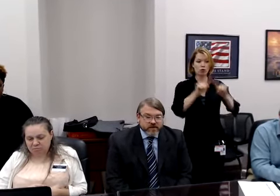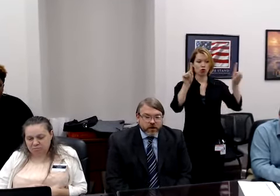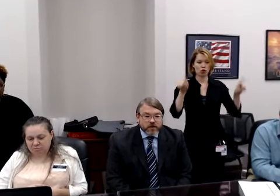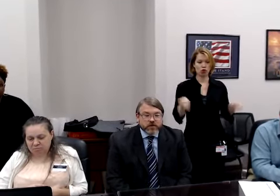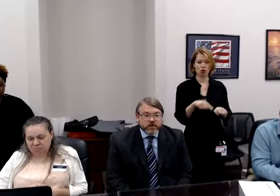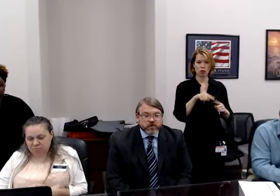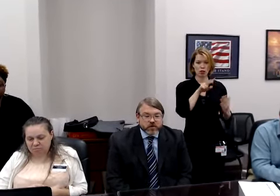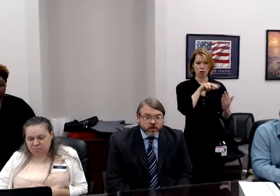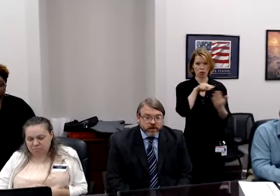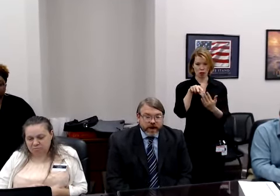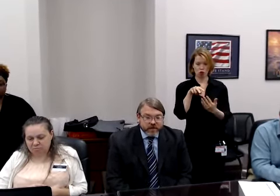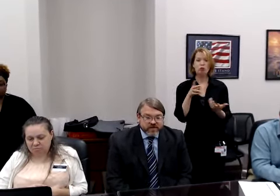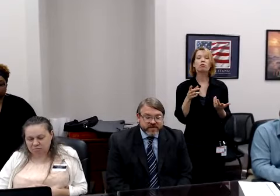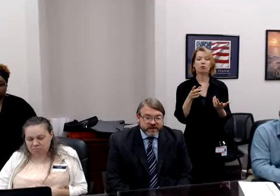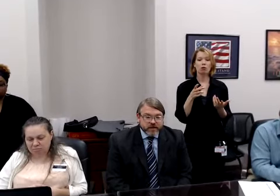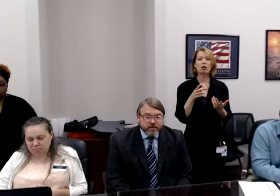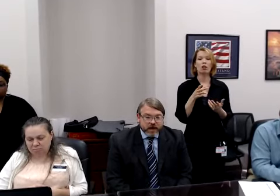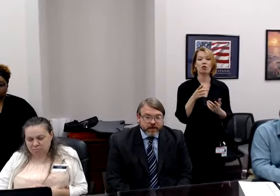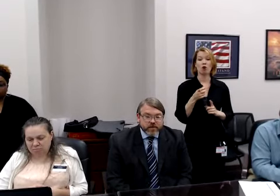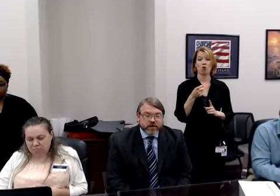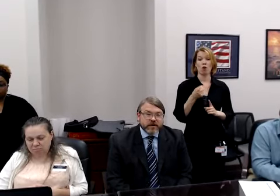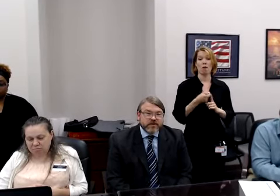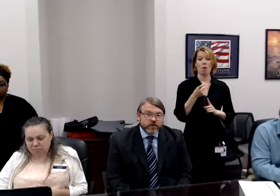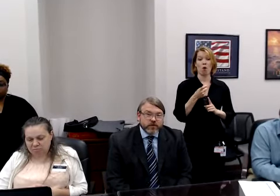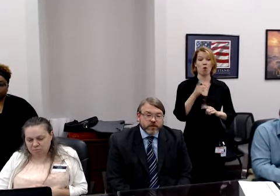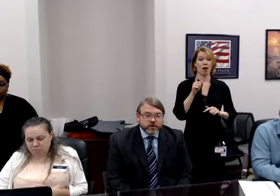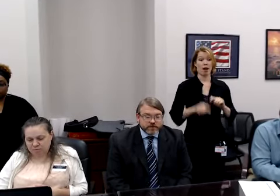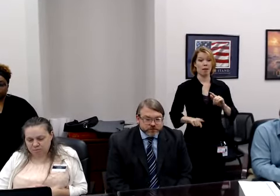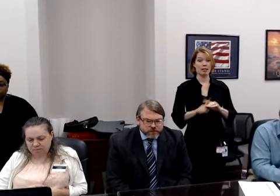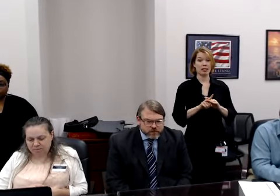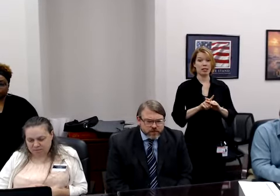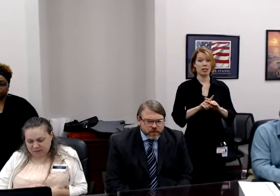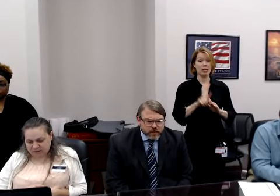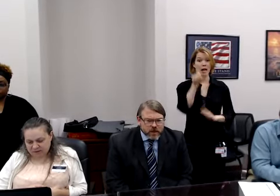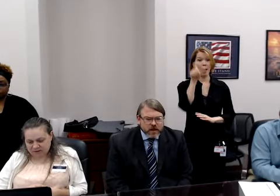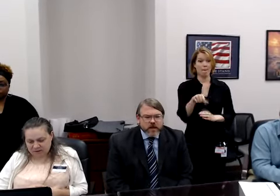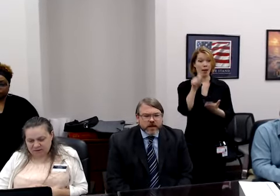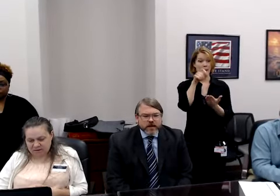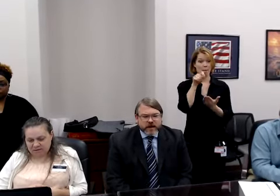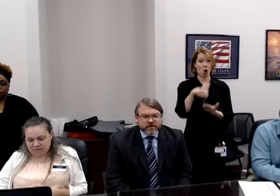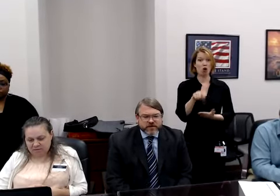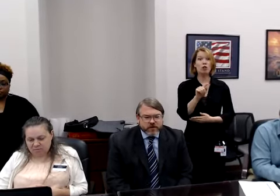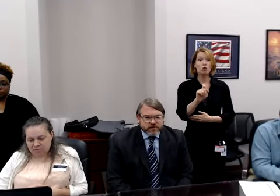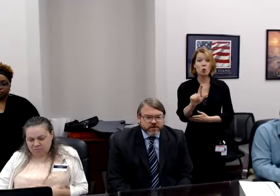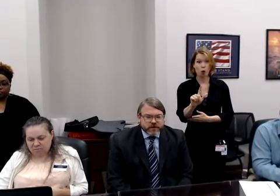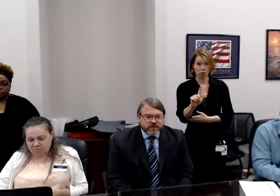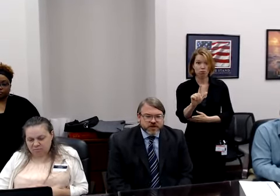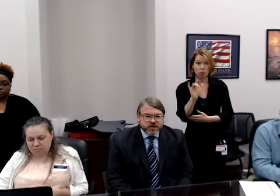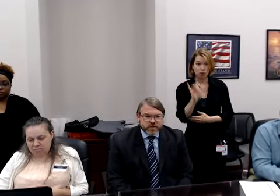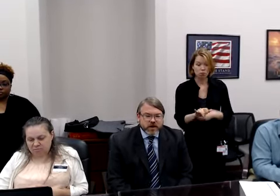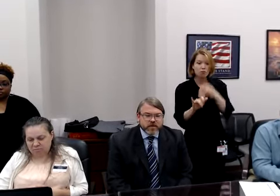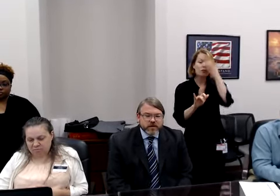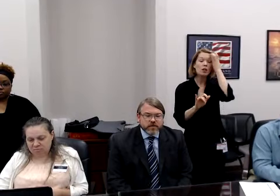It's called the Remote Absentee Ballot Marking Tool. It allows voter who have vision impairment